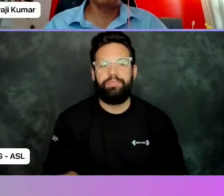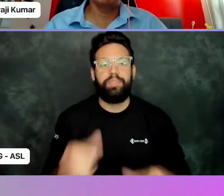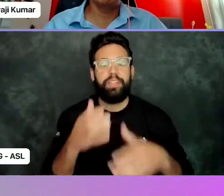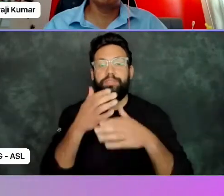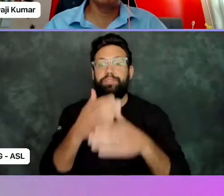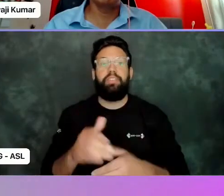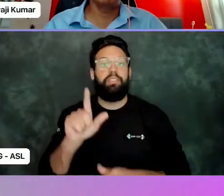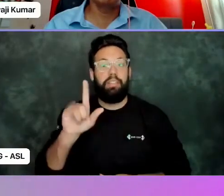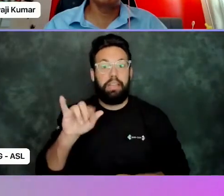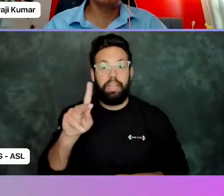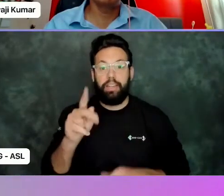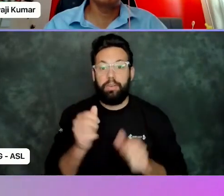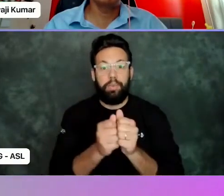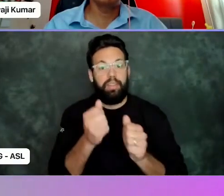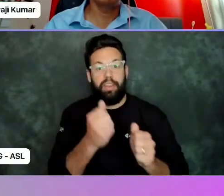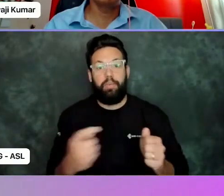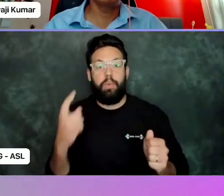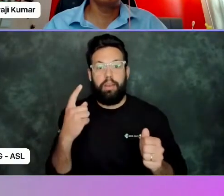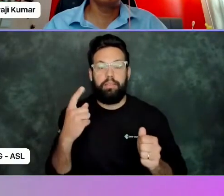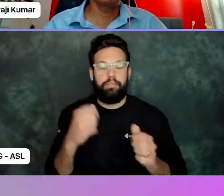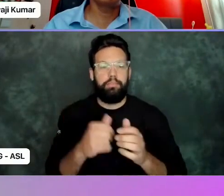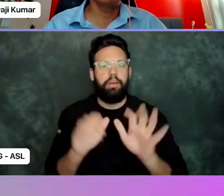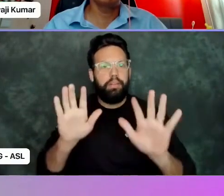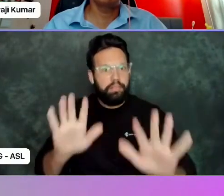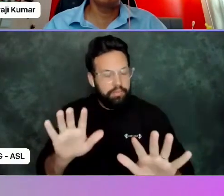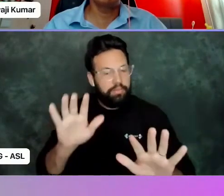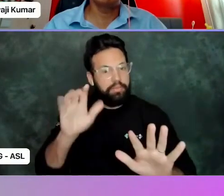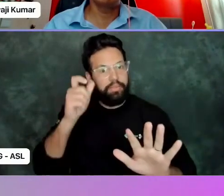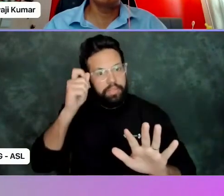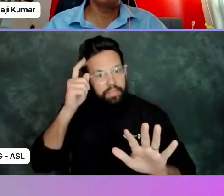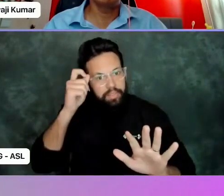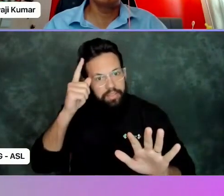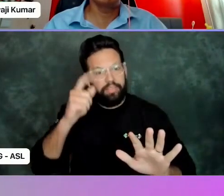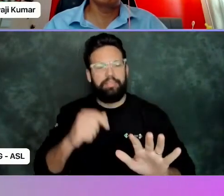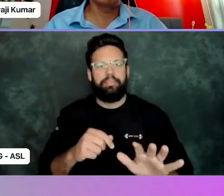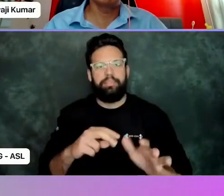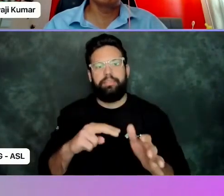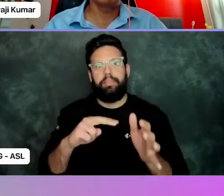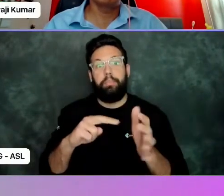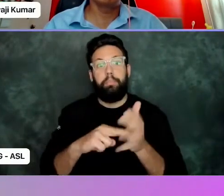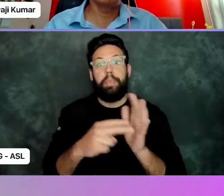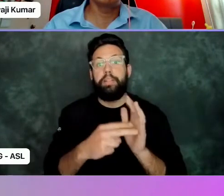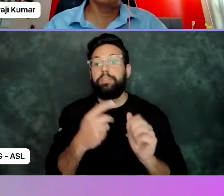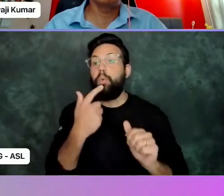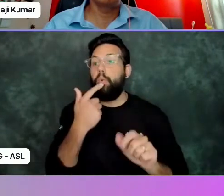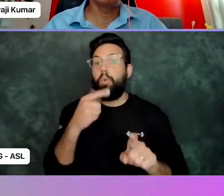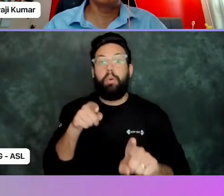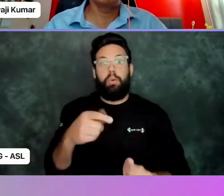But that does mean the implications, just to be very clear, it's publicly available for those who have the link.